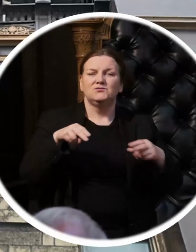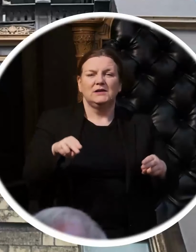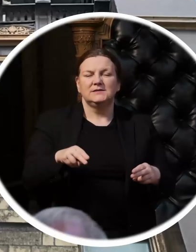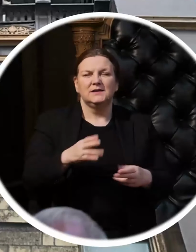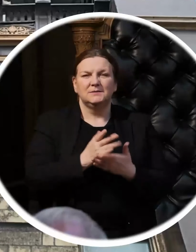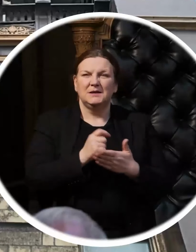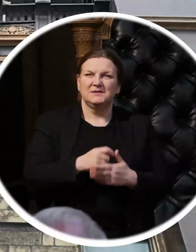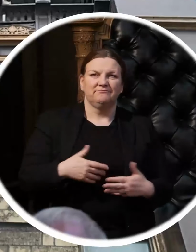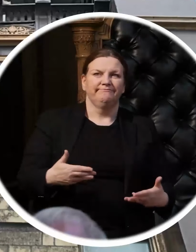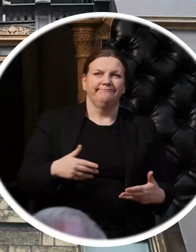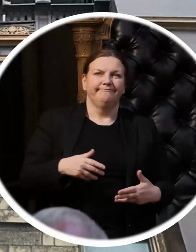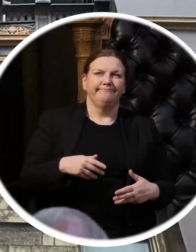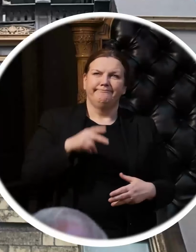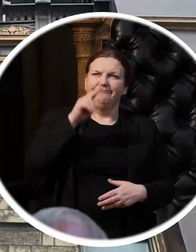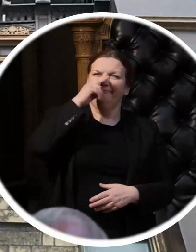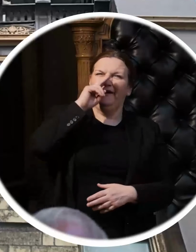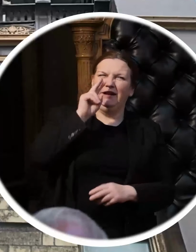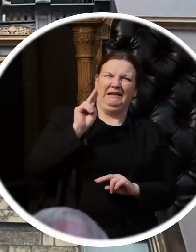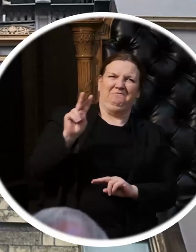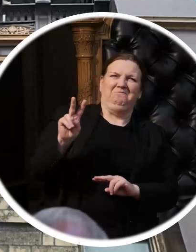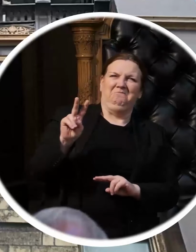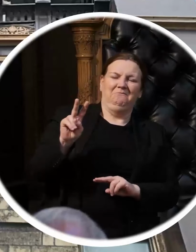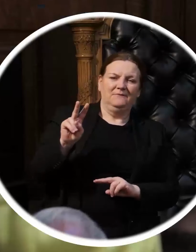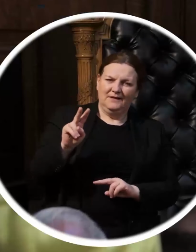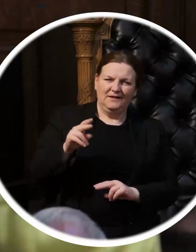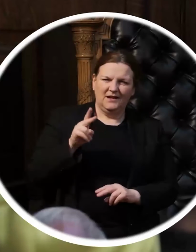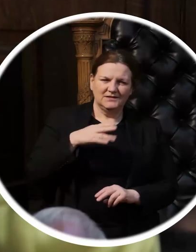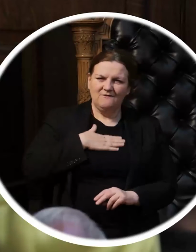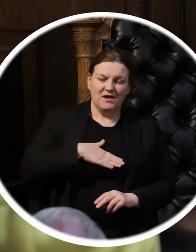as being quite an ugly railway station. I don't think many people like it very much.